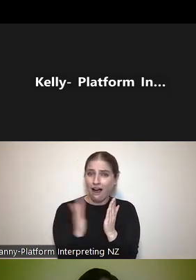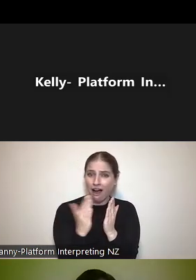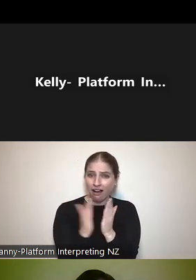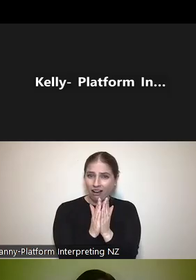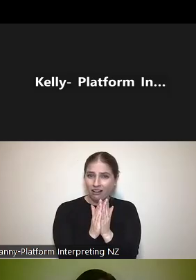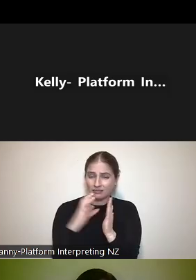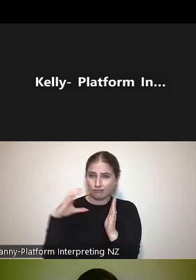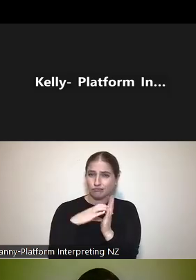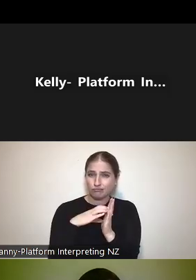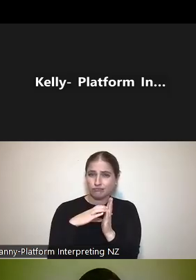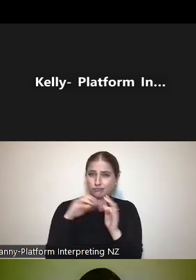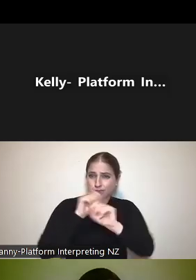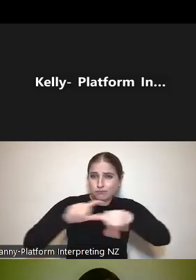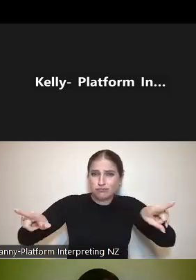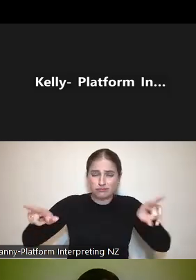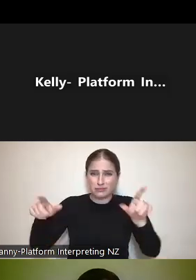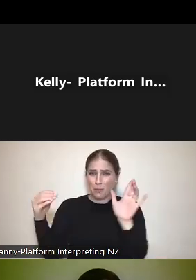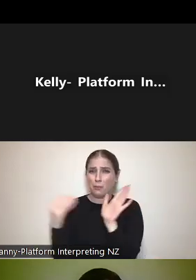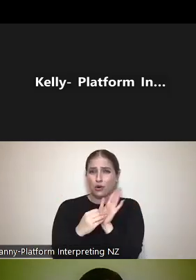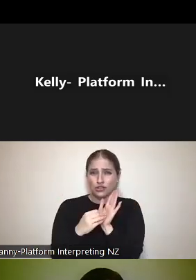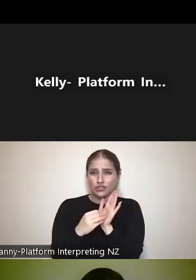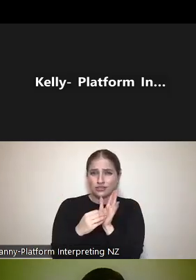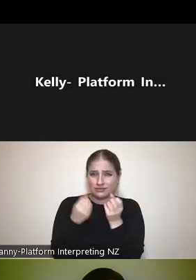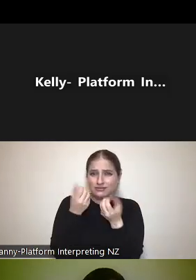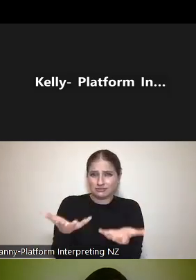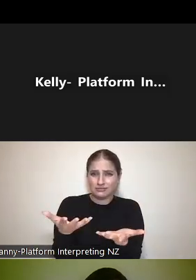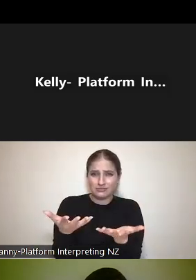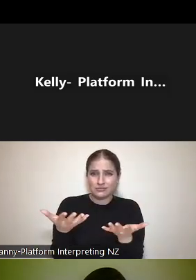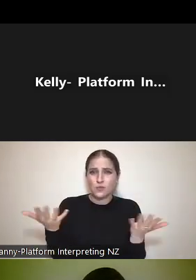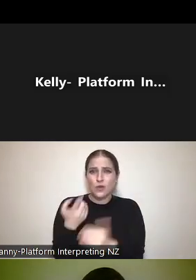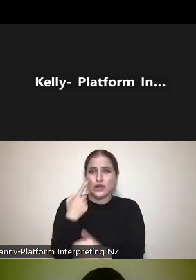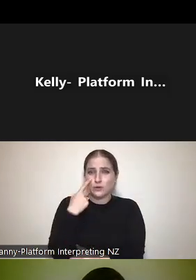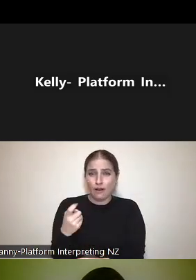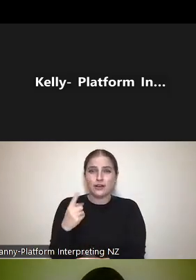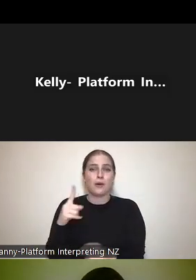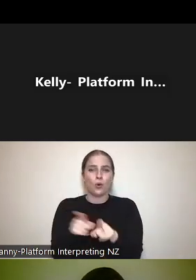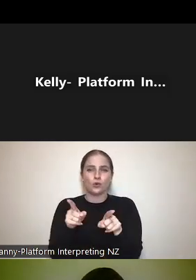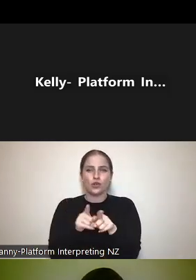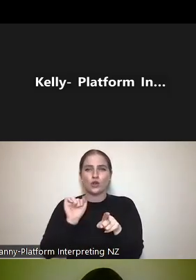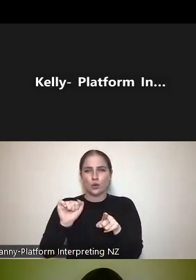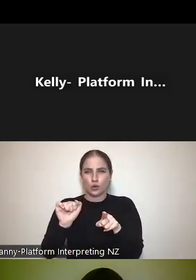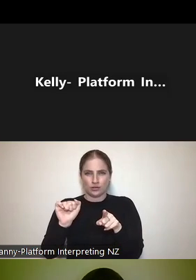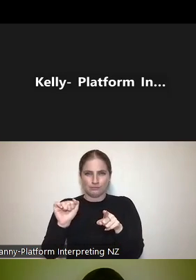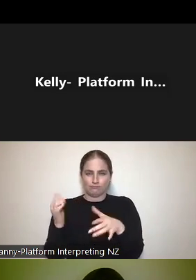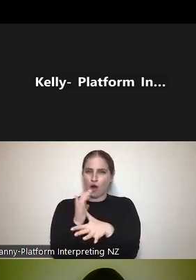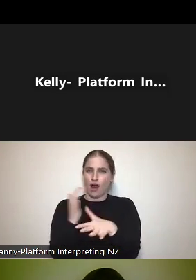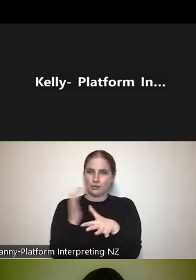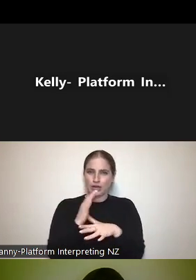know where to find it. But it's really good to have it in your mainstream communications.